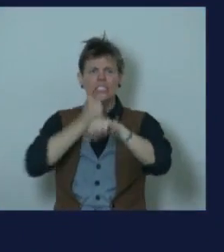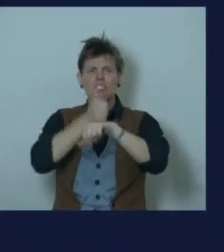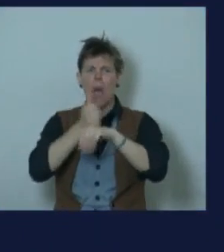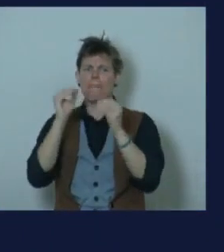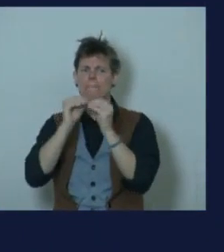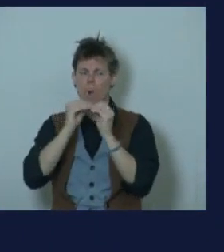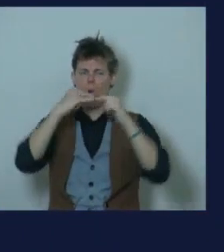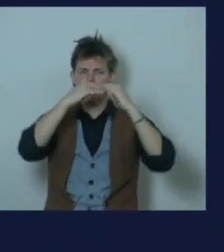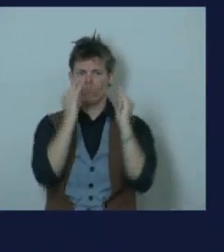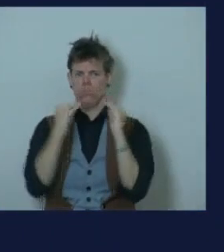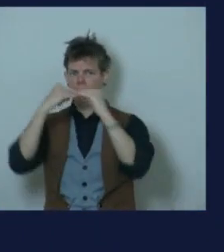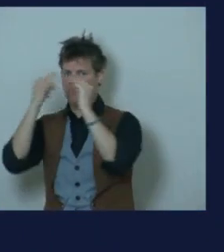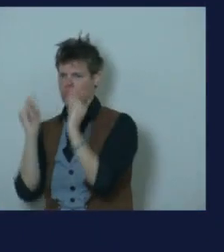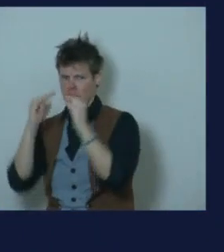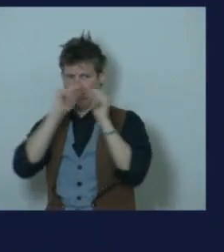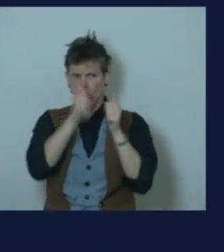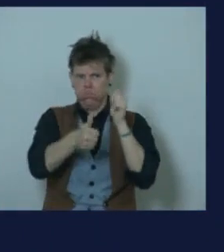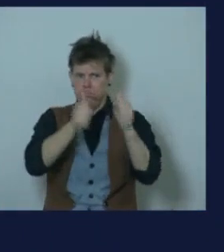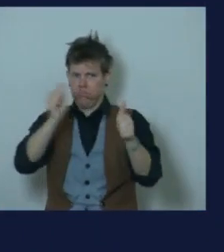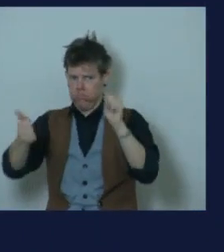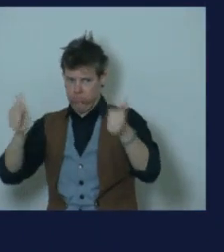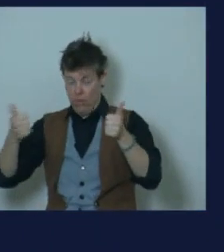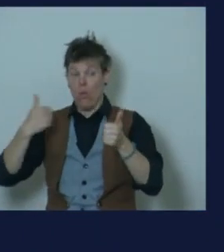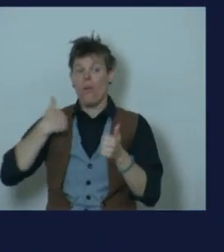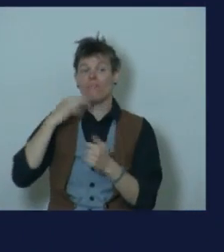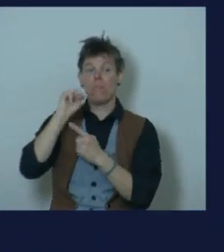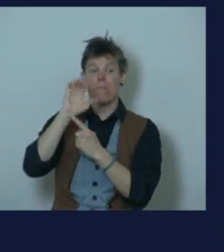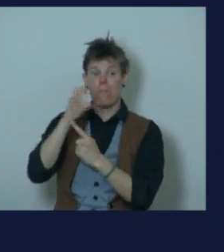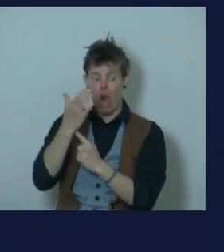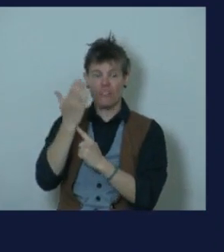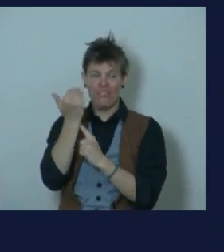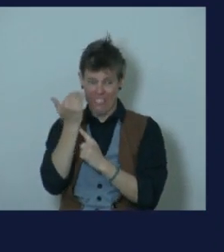WE ATTEMPTED TO EXPAND OUR SITES.